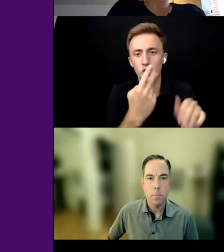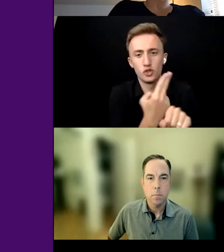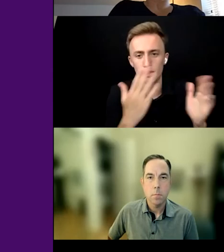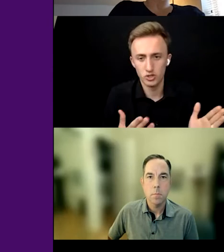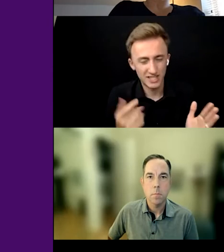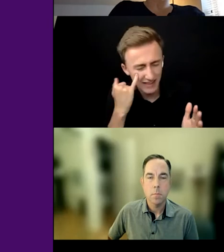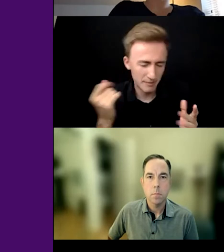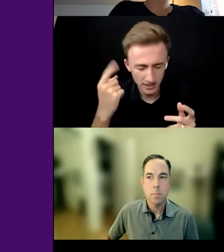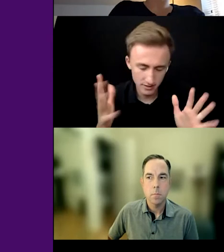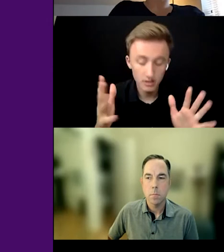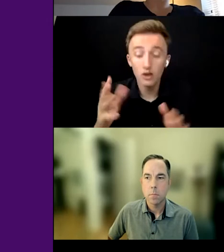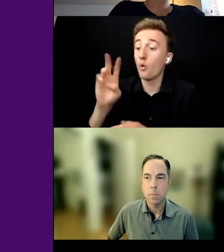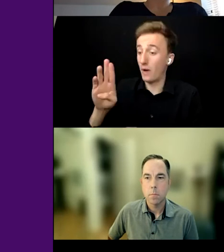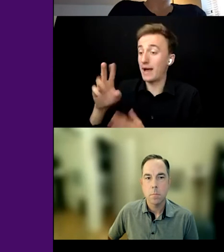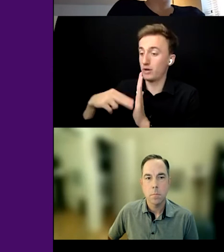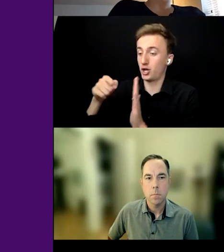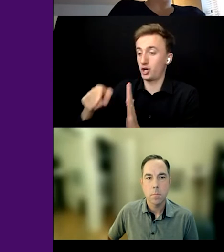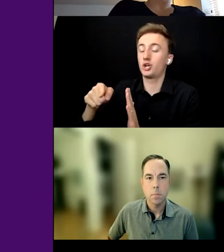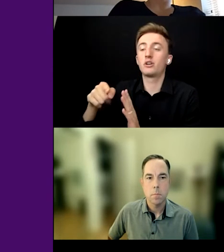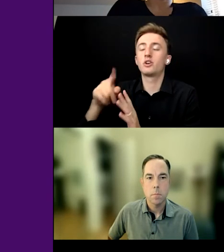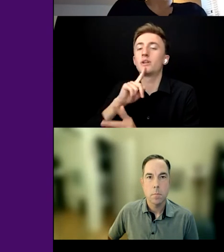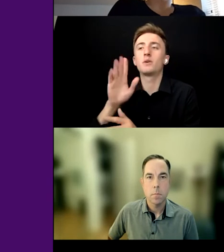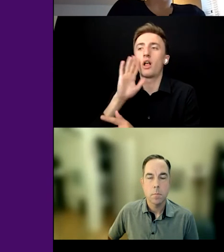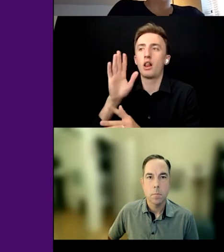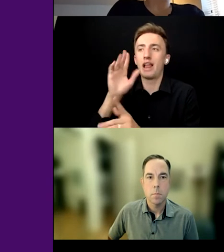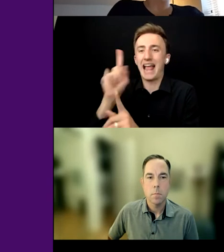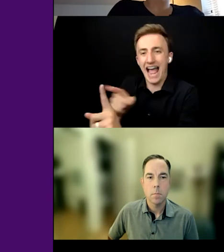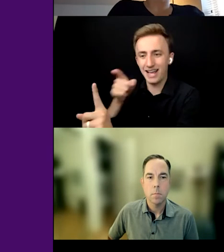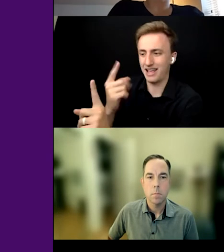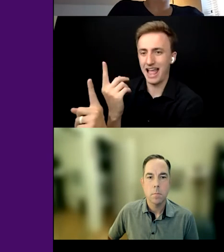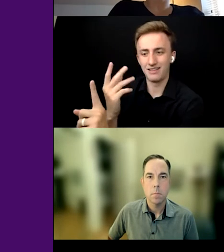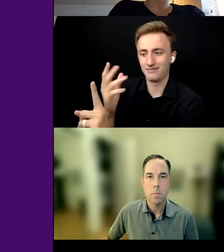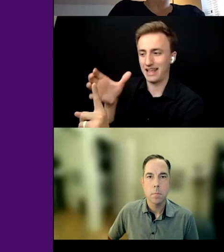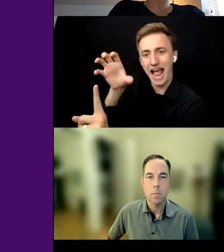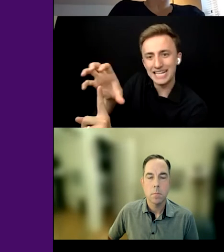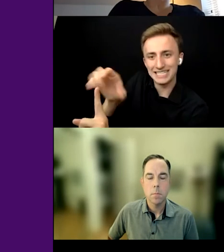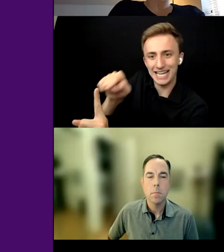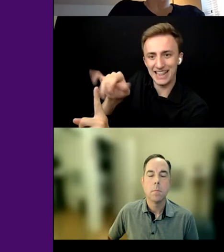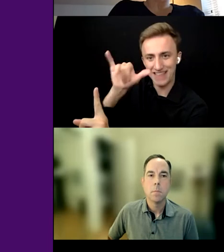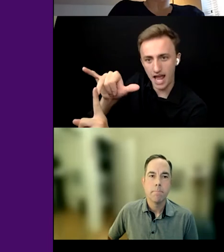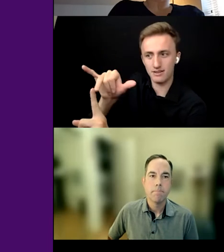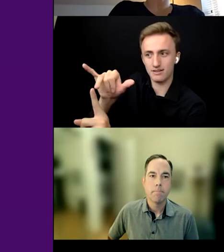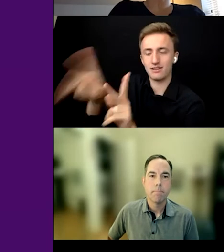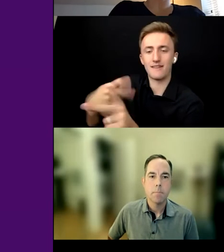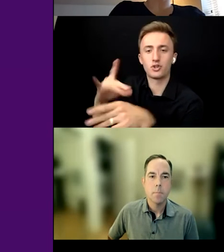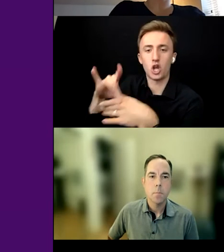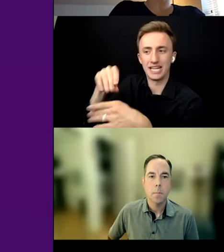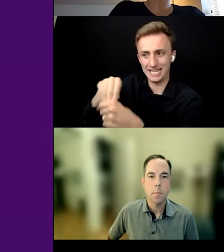idea of a web reader is that it isolates the main content area of page so someone is otherwise cited